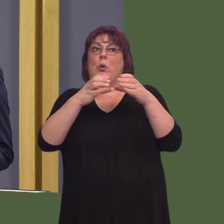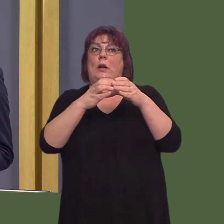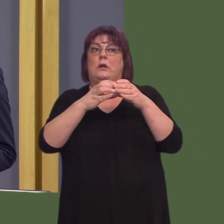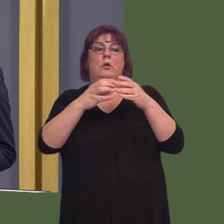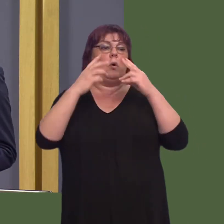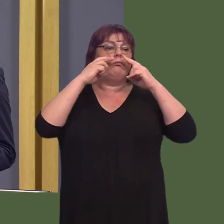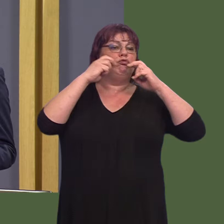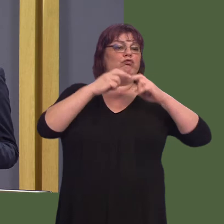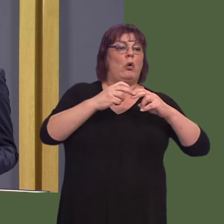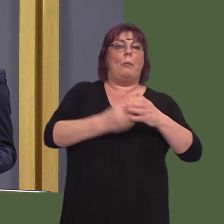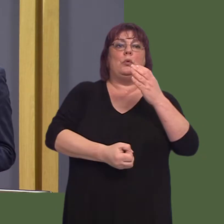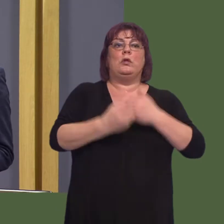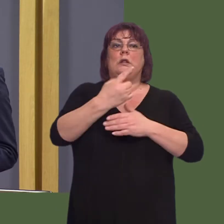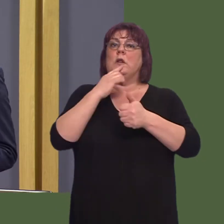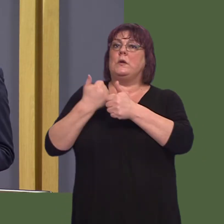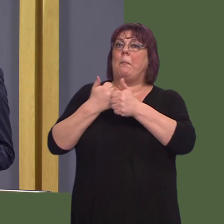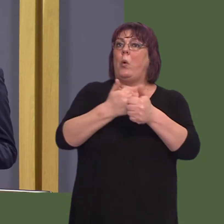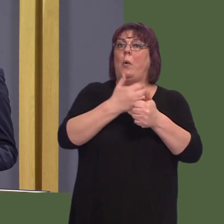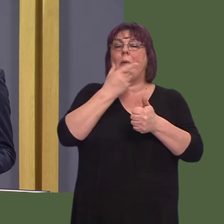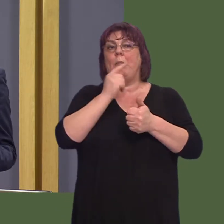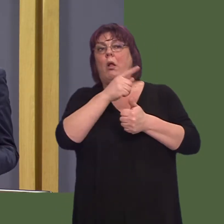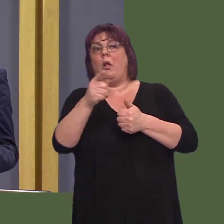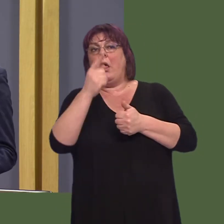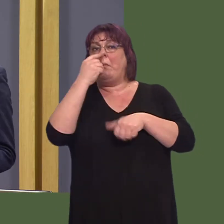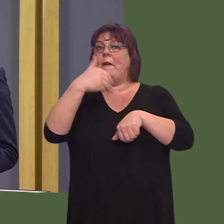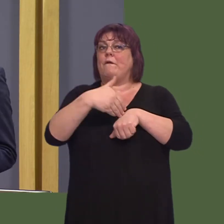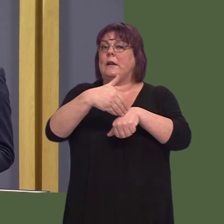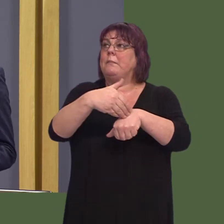opportunities so we can support the people who are going to be impacted by automation